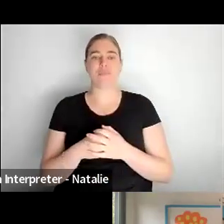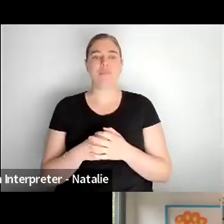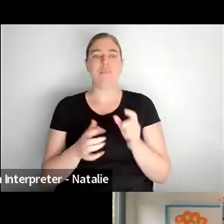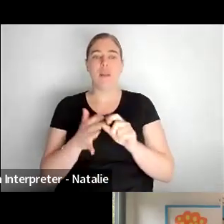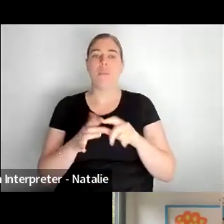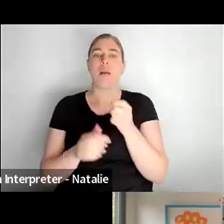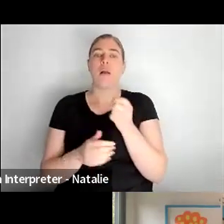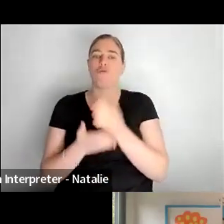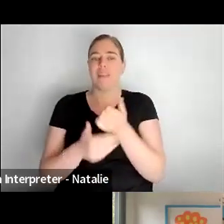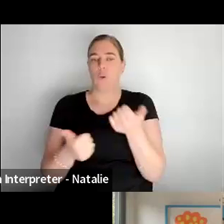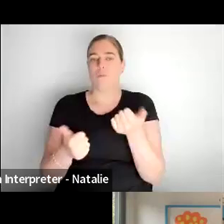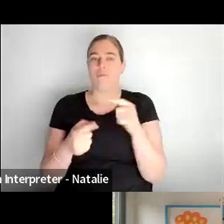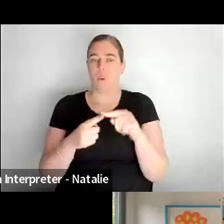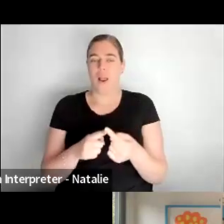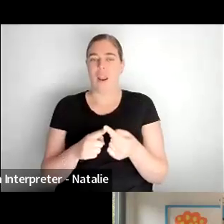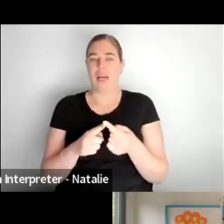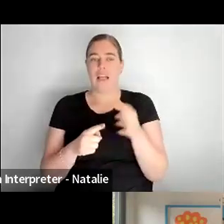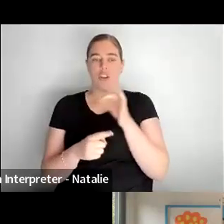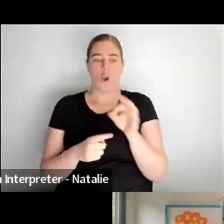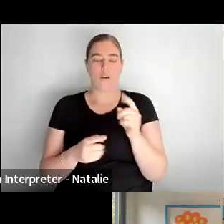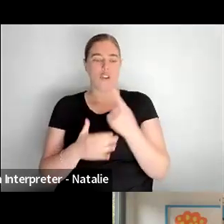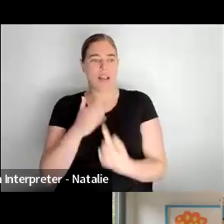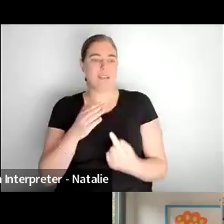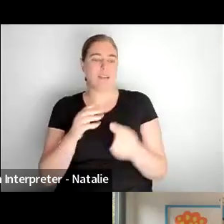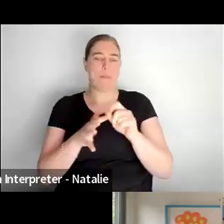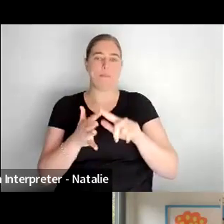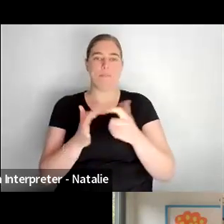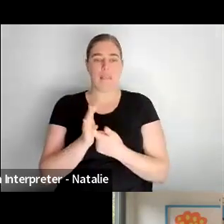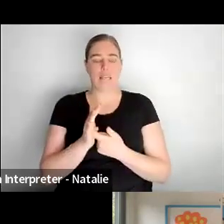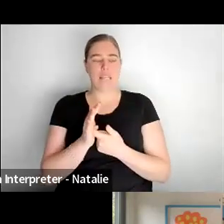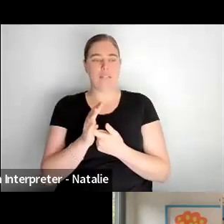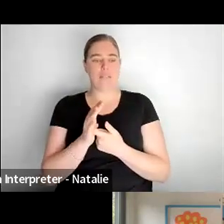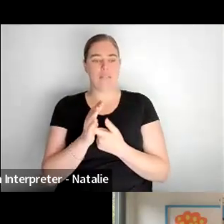not just a bunch of peers sitting on a call by themselves. There is actually a couple of